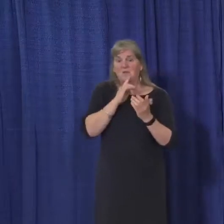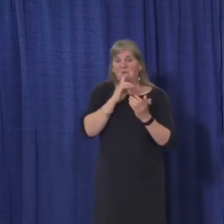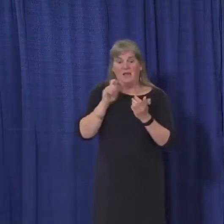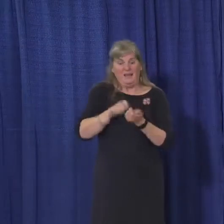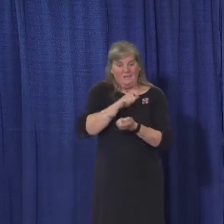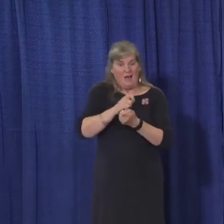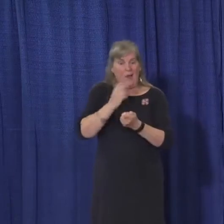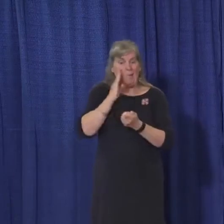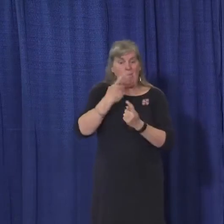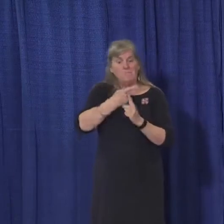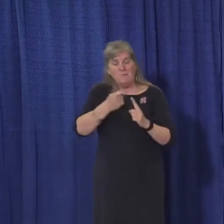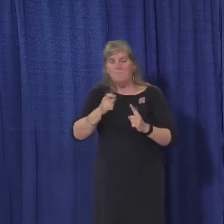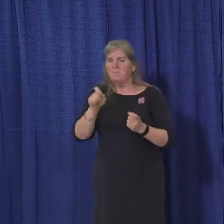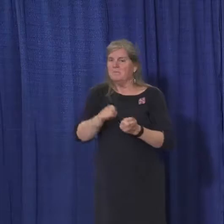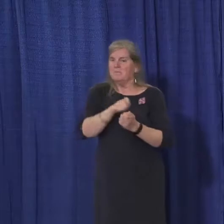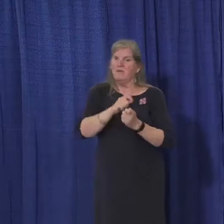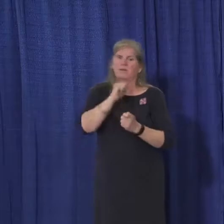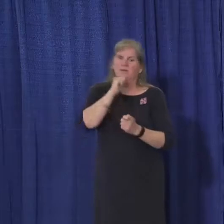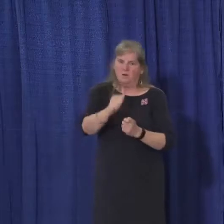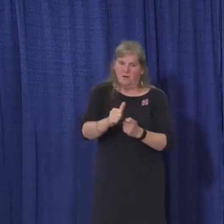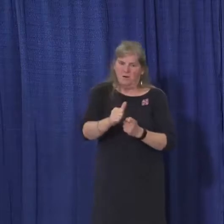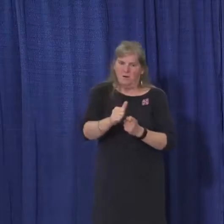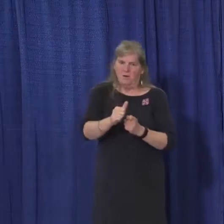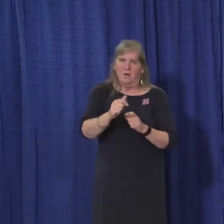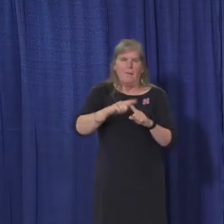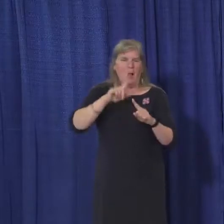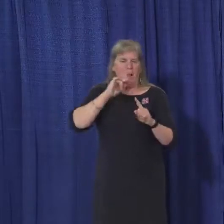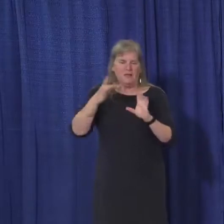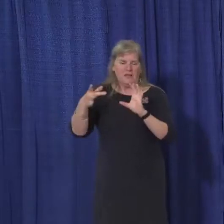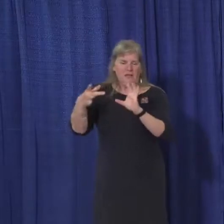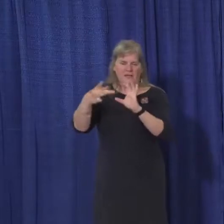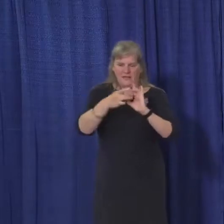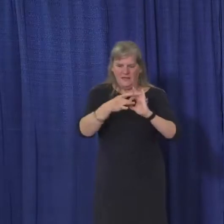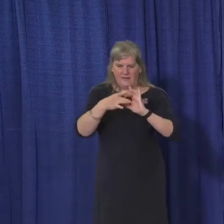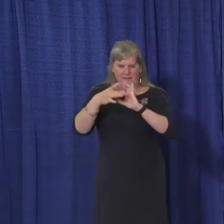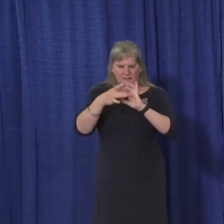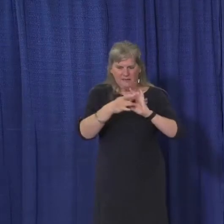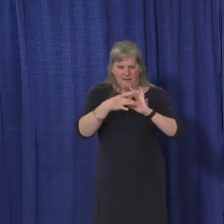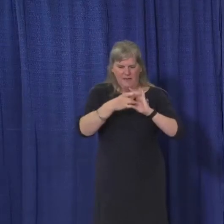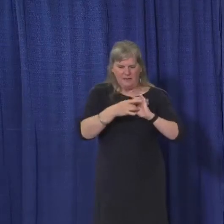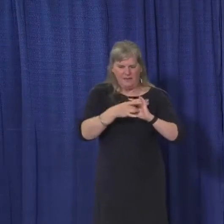yet although we suspect the cases are somehow linked backed